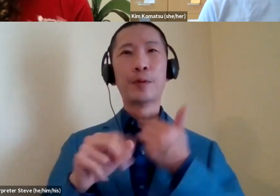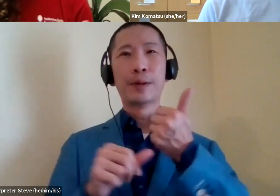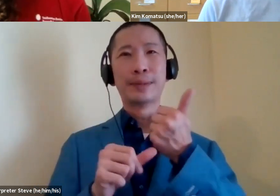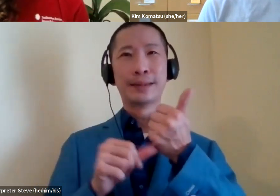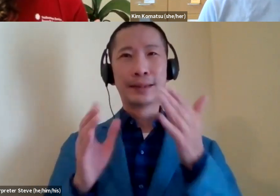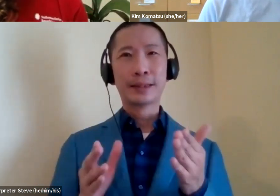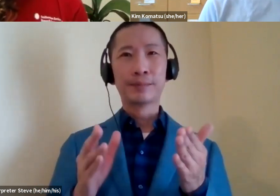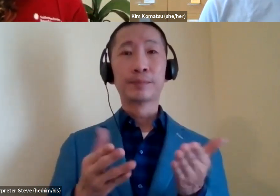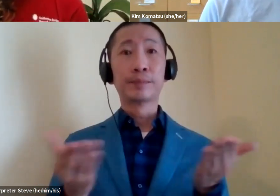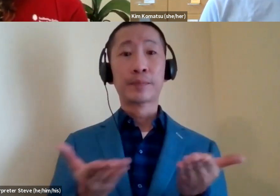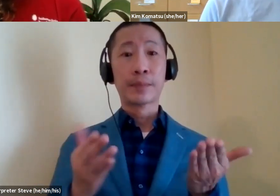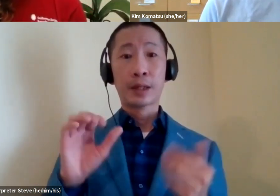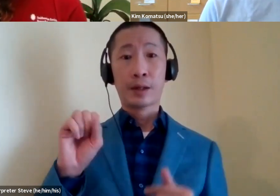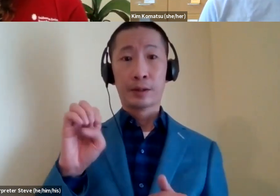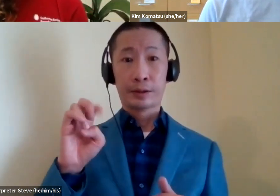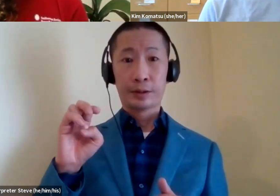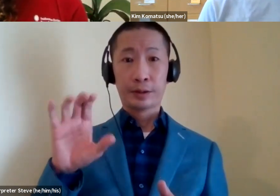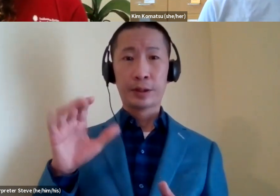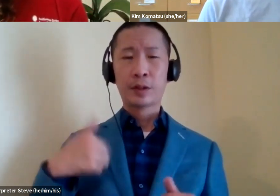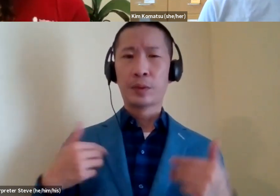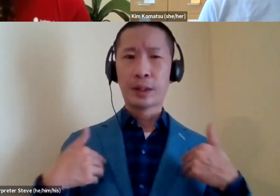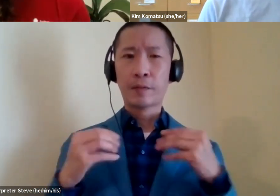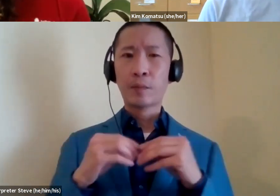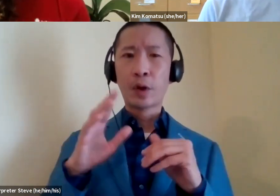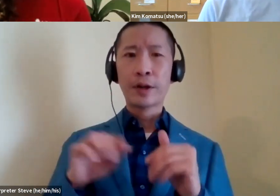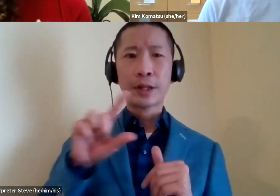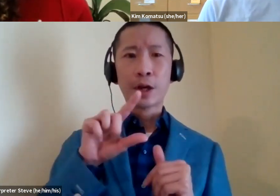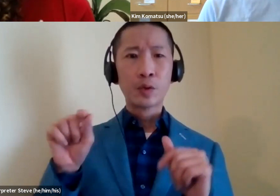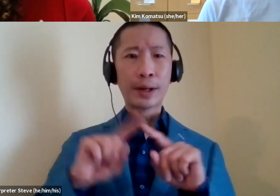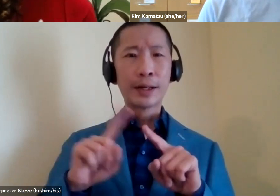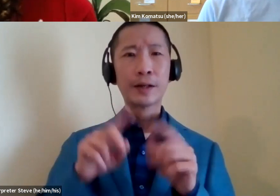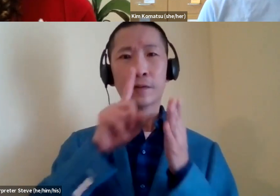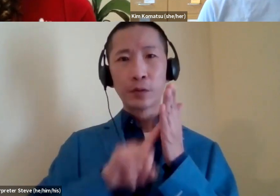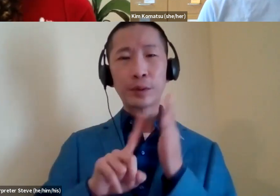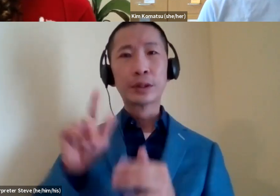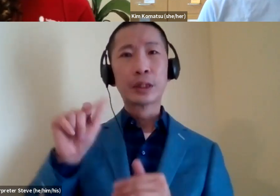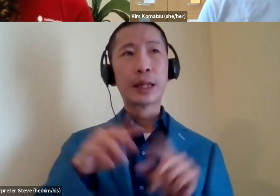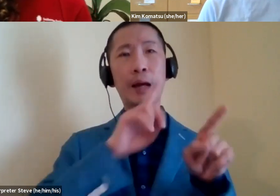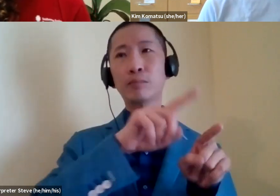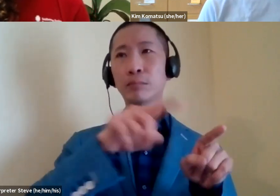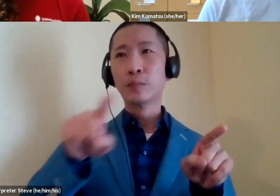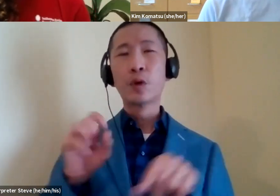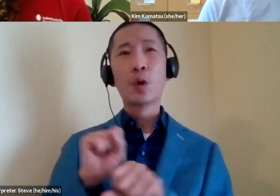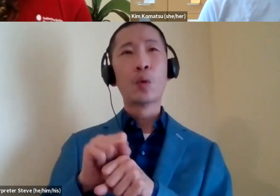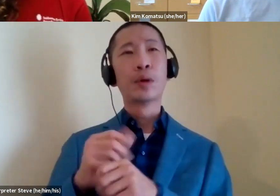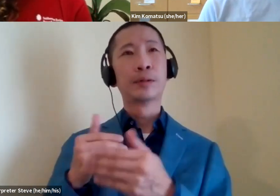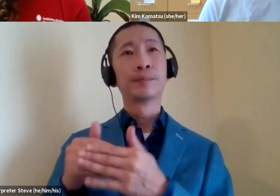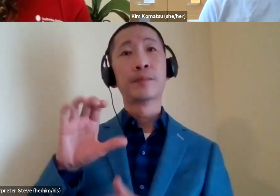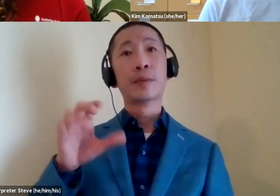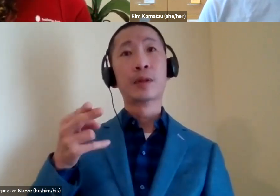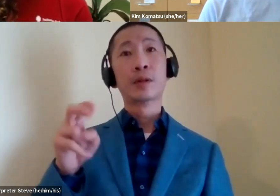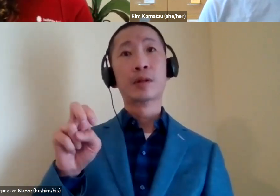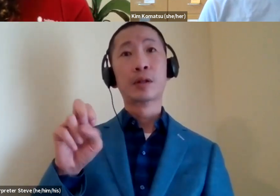Emily Borger: Now here at SERC we have over 20 different research laboratories that work here on the Chesapeake Bay and all over the world.